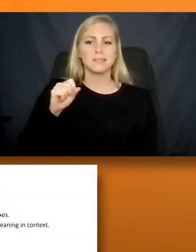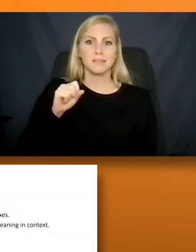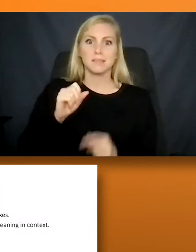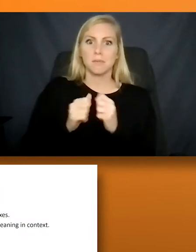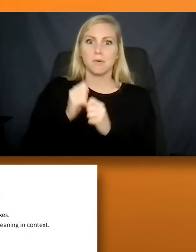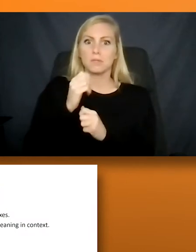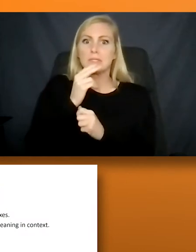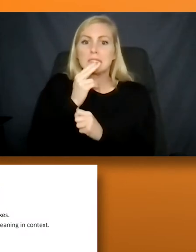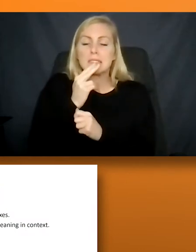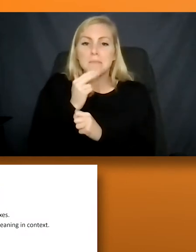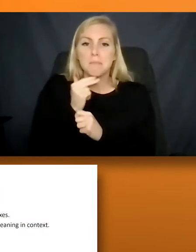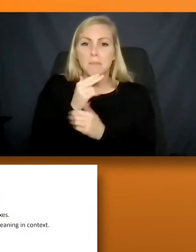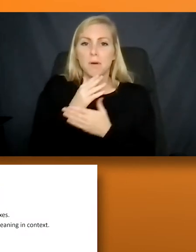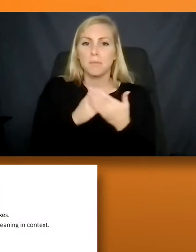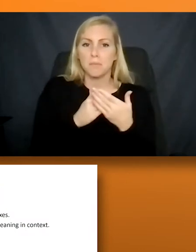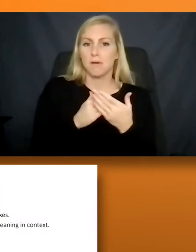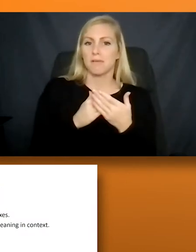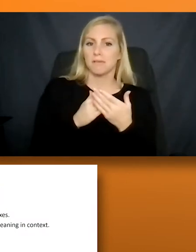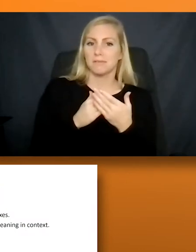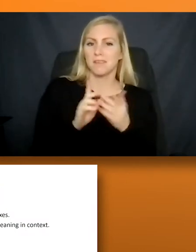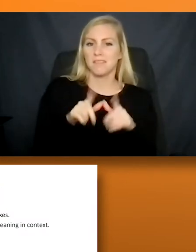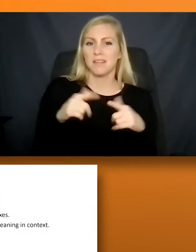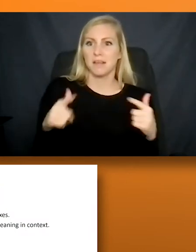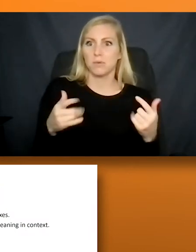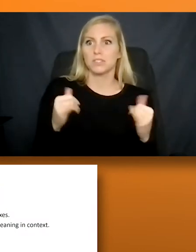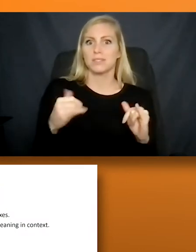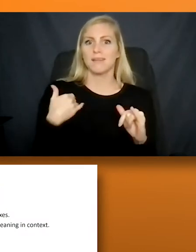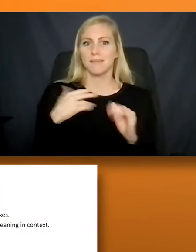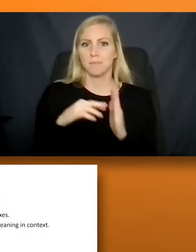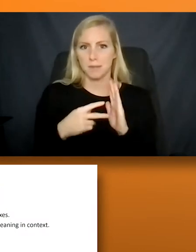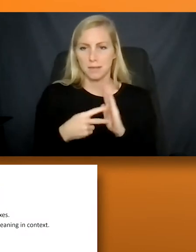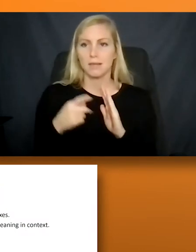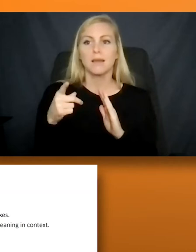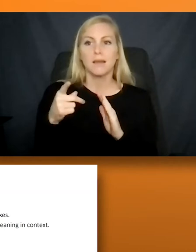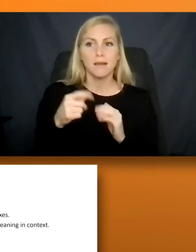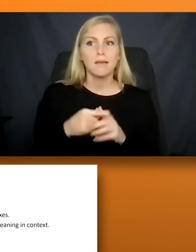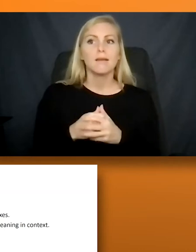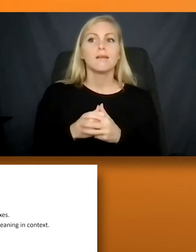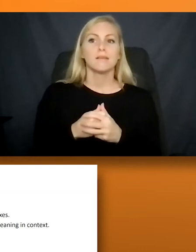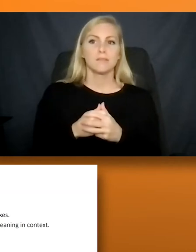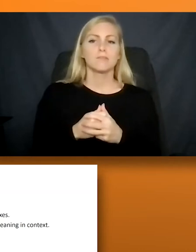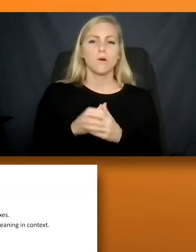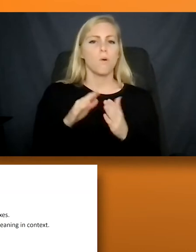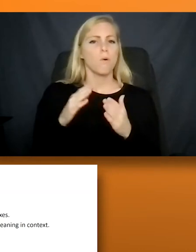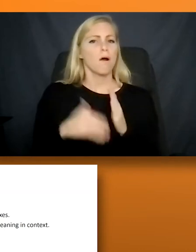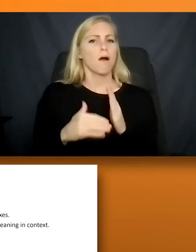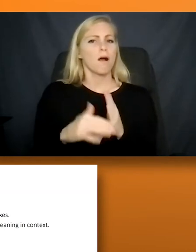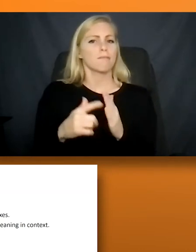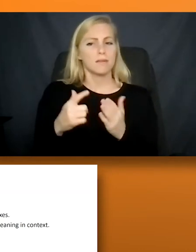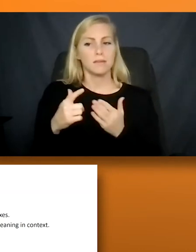that still holds a meeting. You yourself can look up the word, and it'll give you--oftentimes in the dictionary,